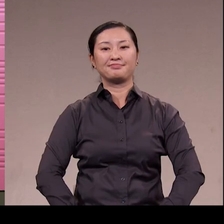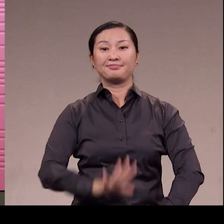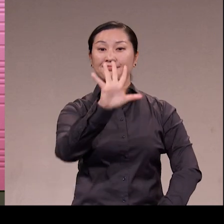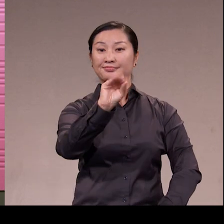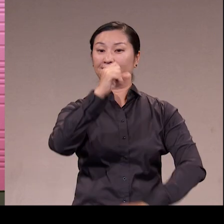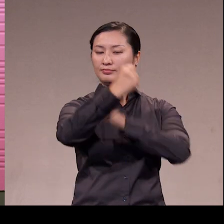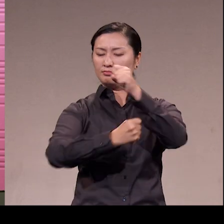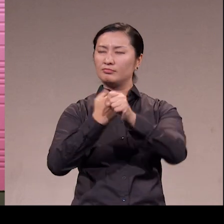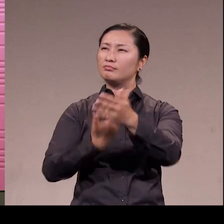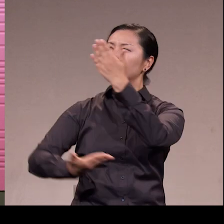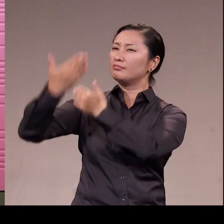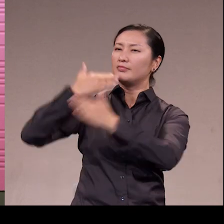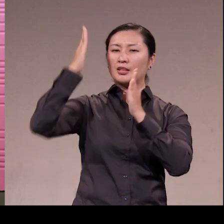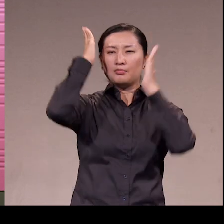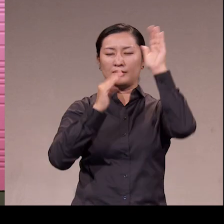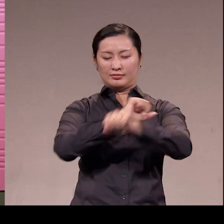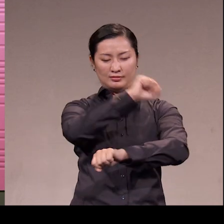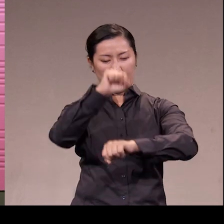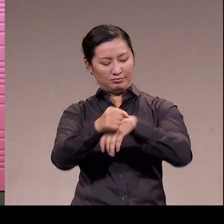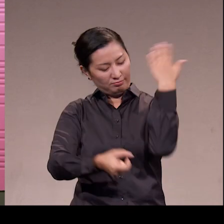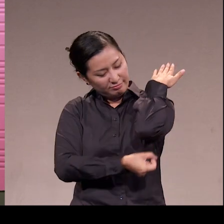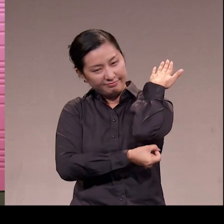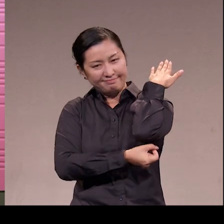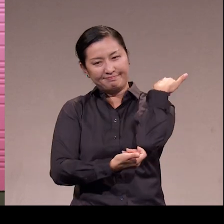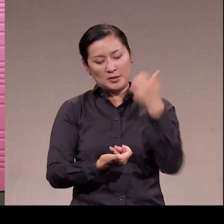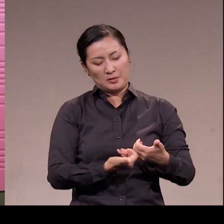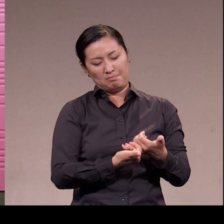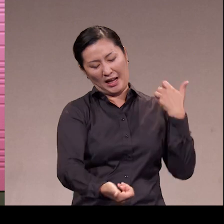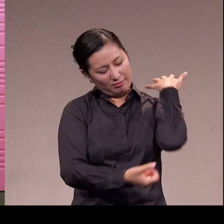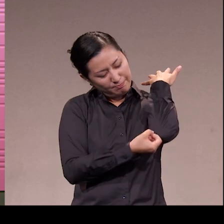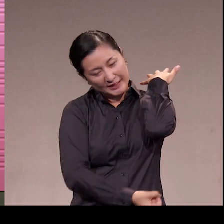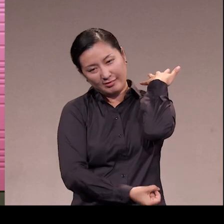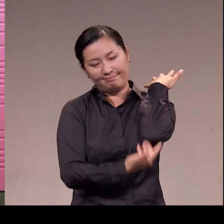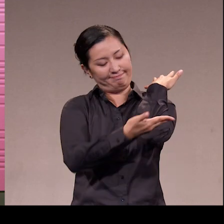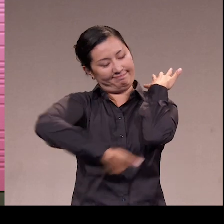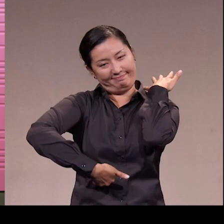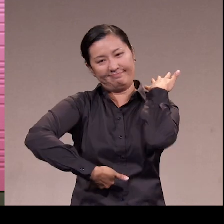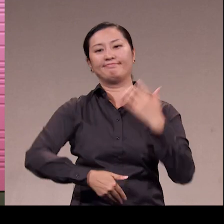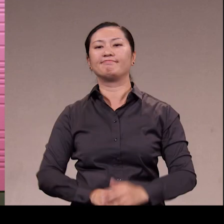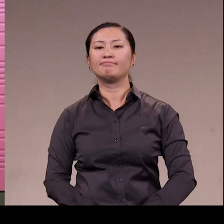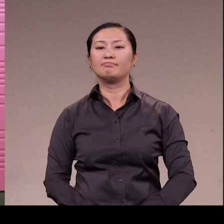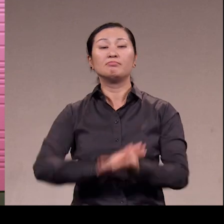Singapore separated from Malaysia. We became an independent sovereign nation.